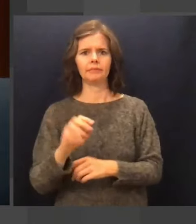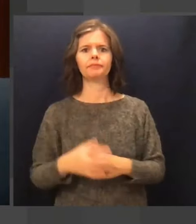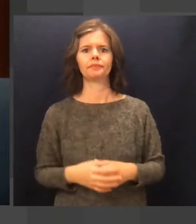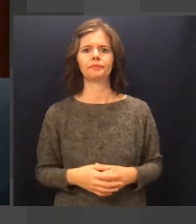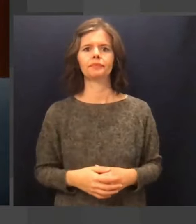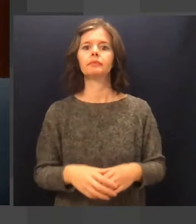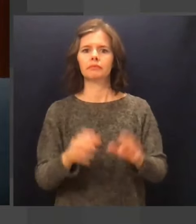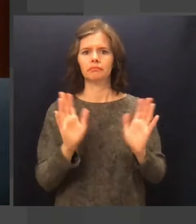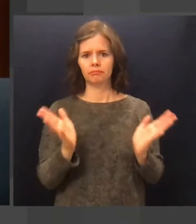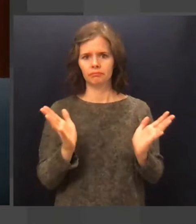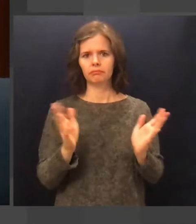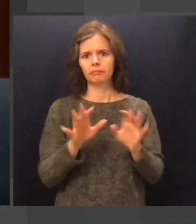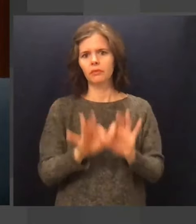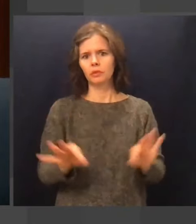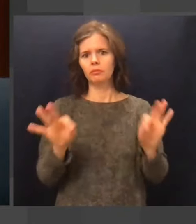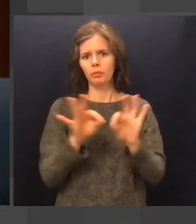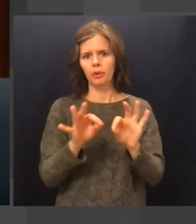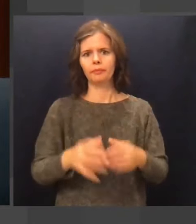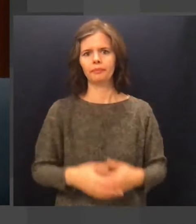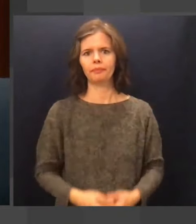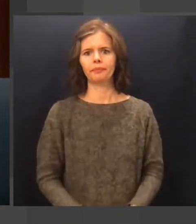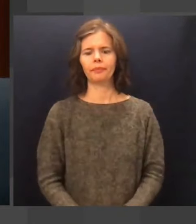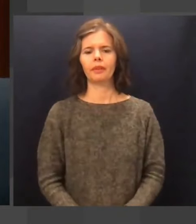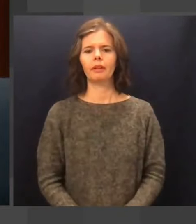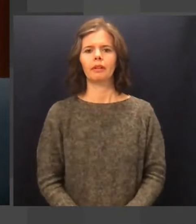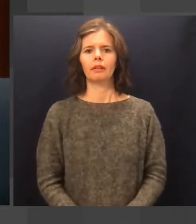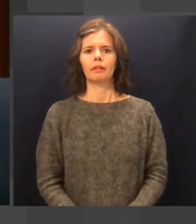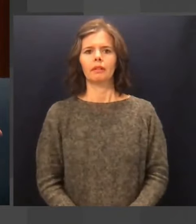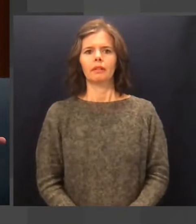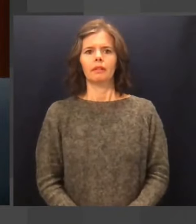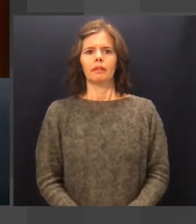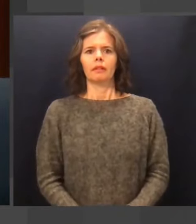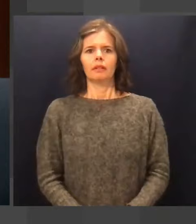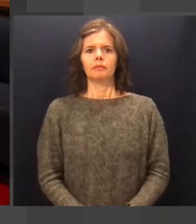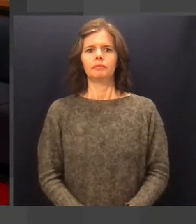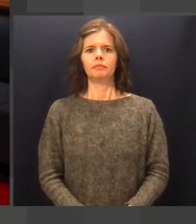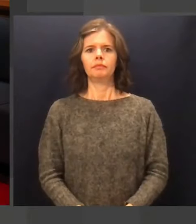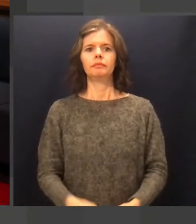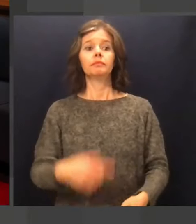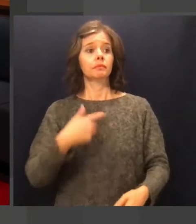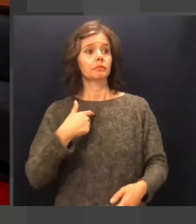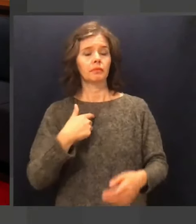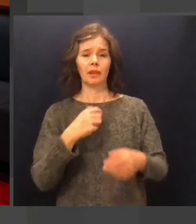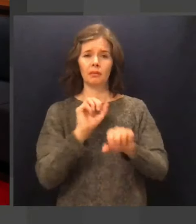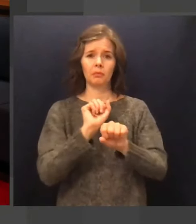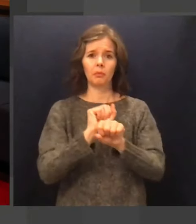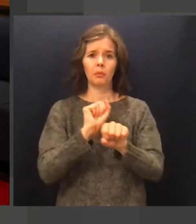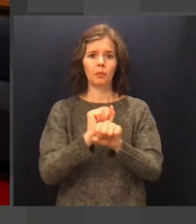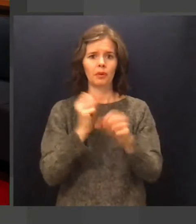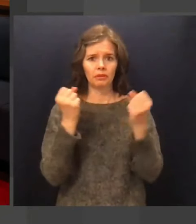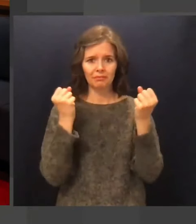WHERE I CAN.